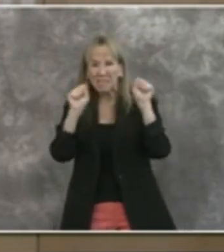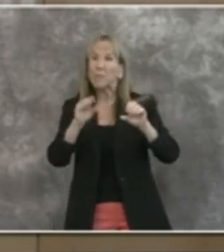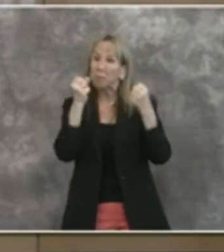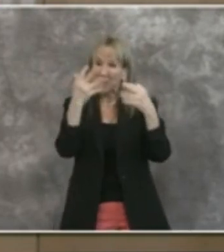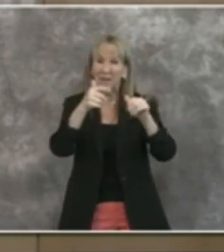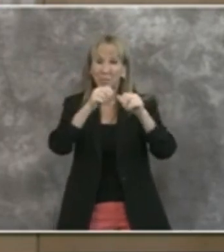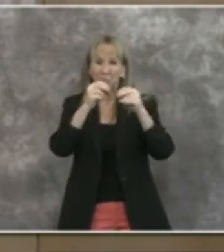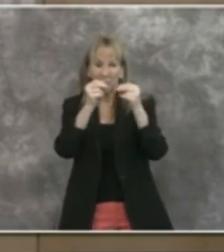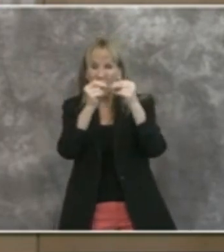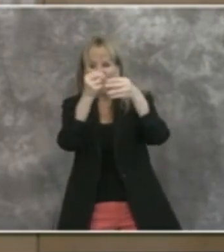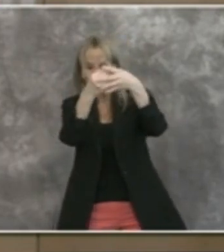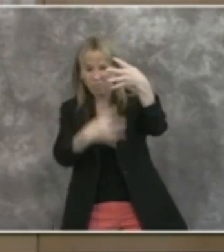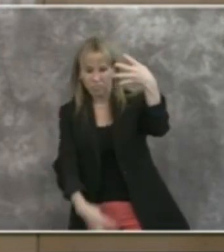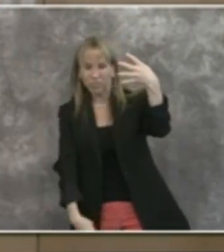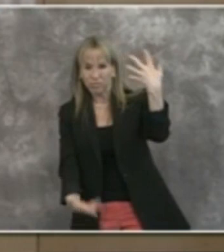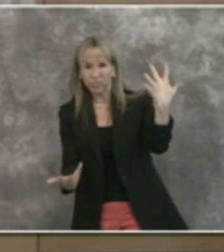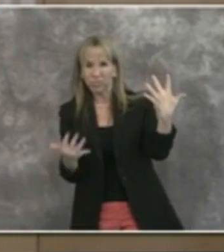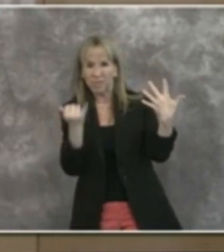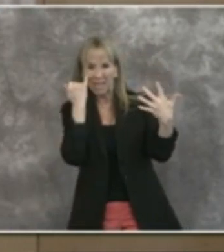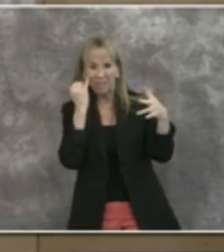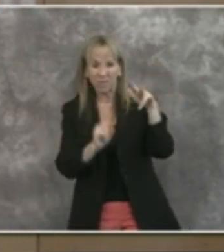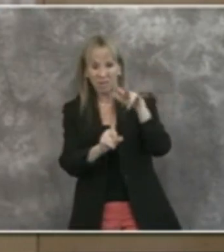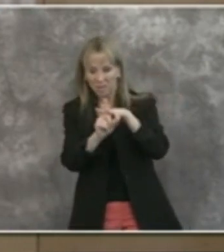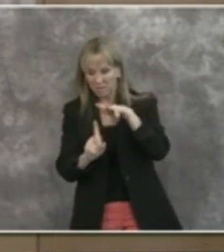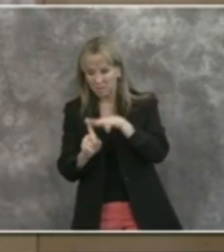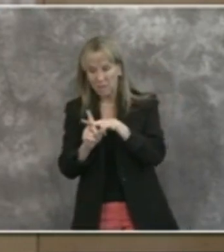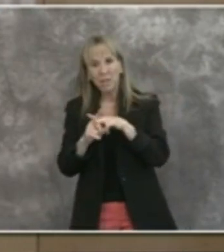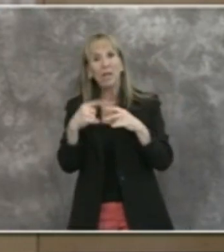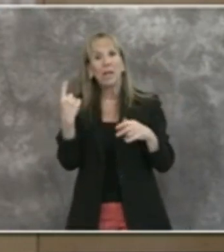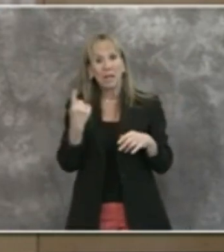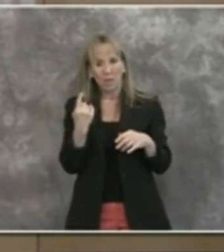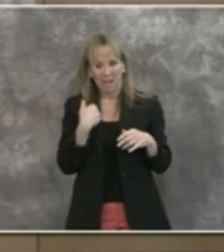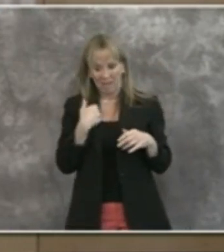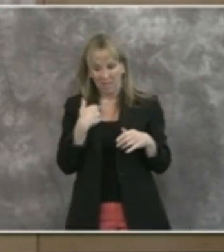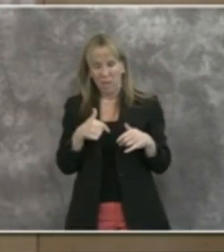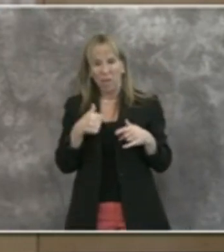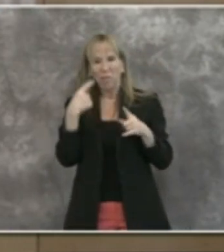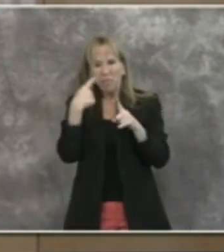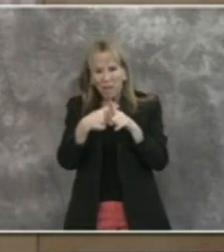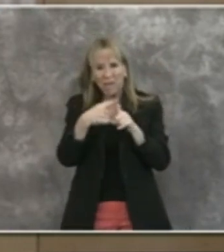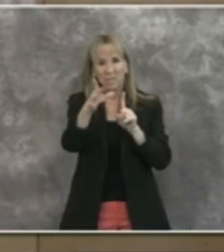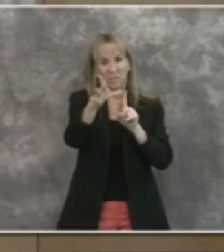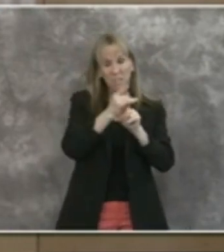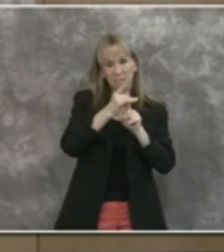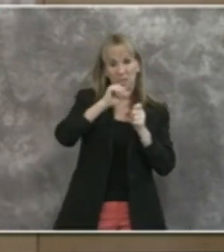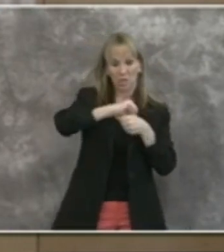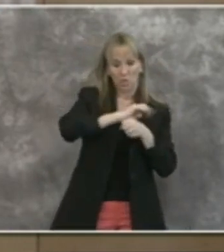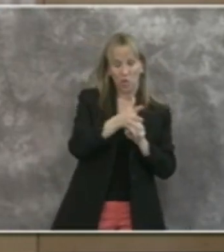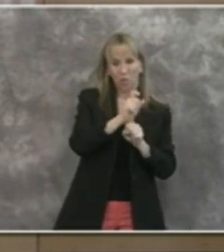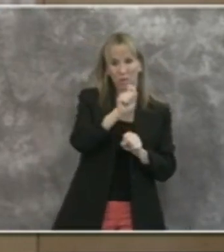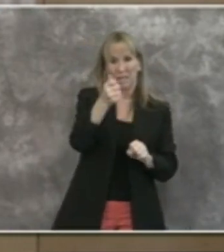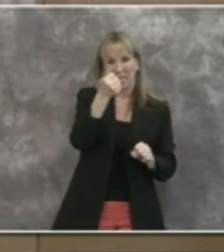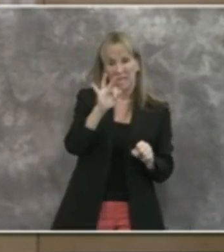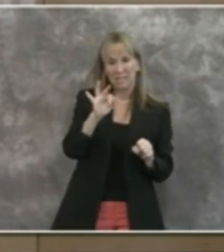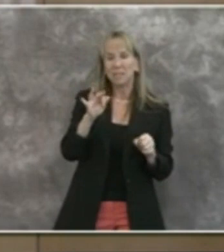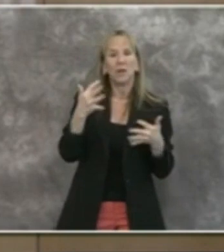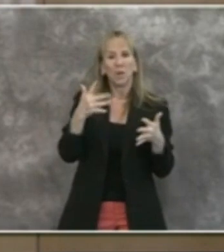COMPLICATIONS, WHICH INCLUDES DEATH. THE SAME PREMISE.